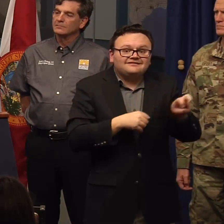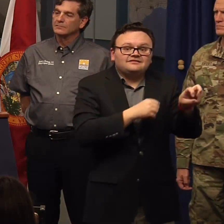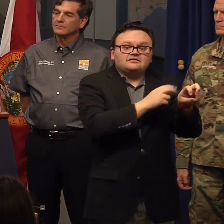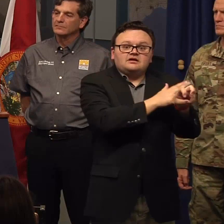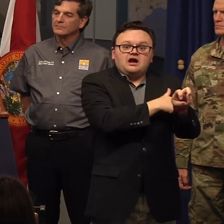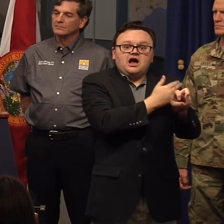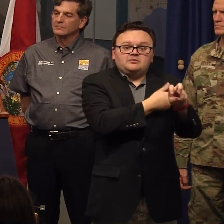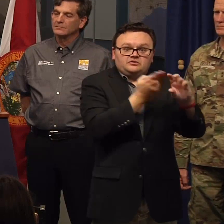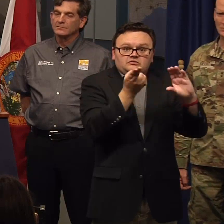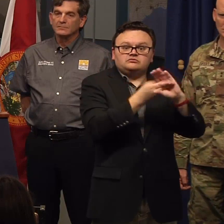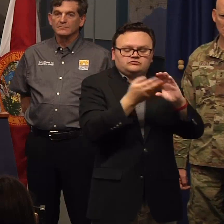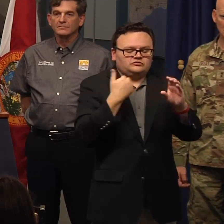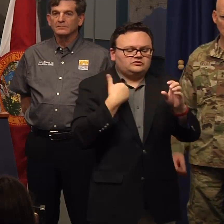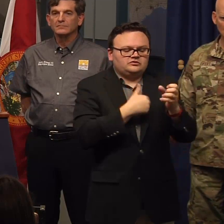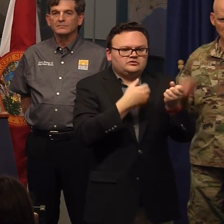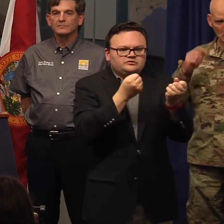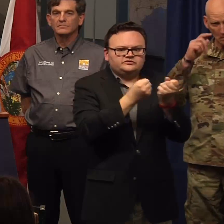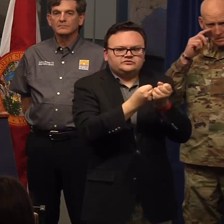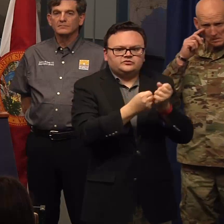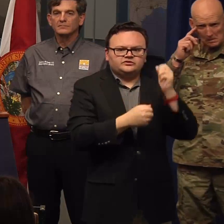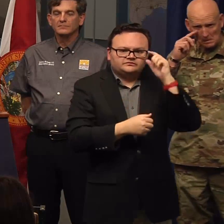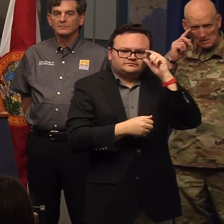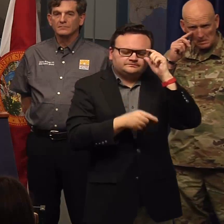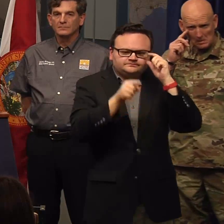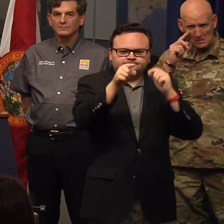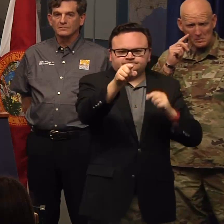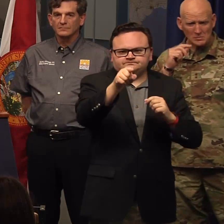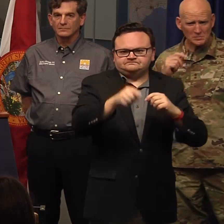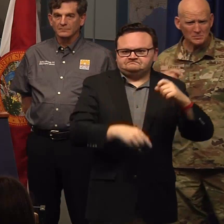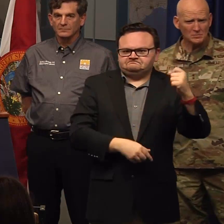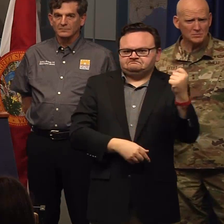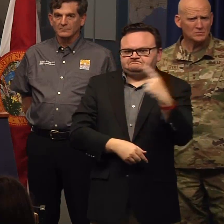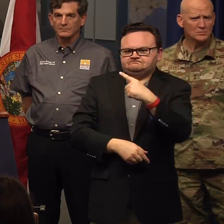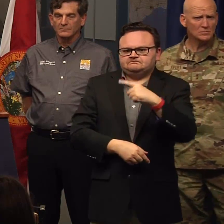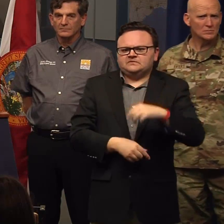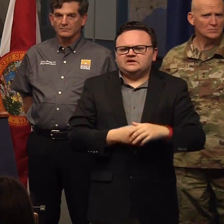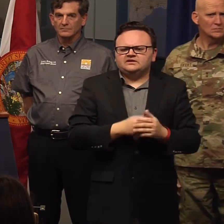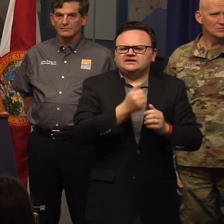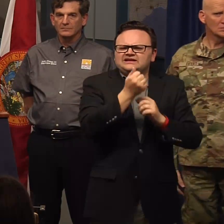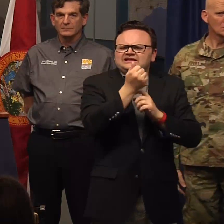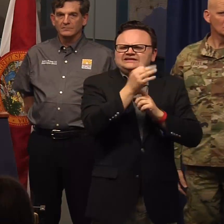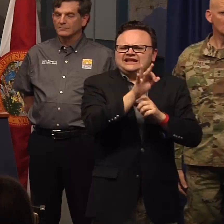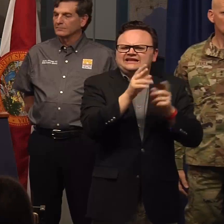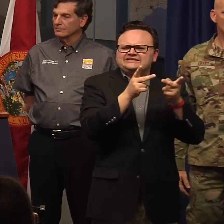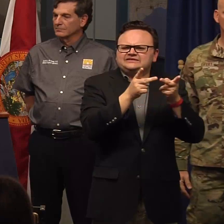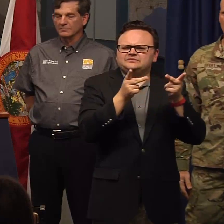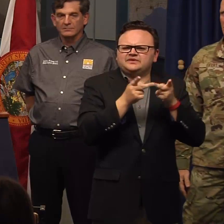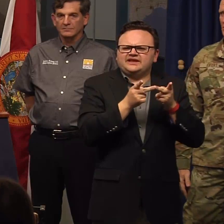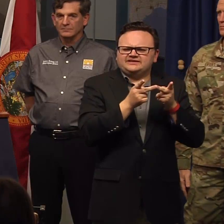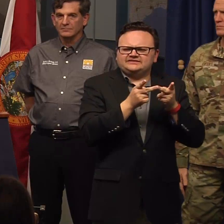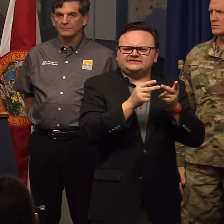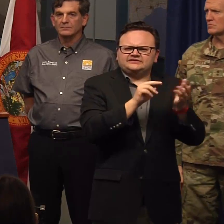FOR THEM APPROPRIATELY, ISOLATE THEM FROM OTHER RESIDENTS, TO PROTECT OTHER RESIDENTS AND STAFF. IF HOSPITAL TRANSFER IS REQUIRED, THAT IS BEING